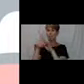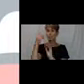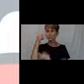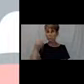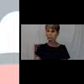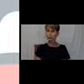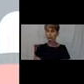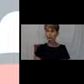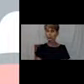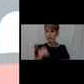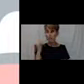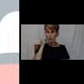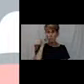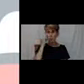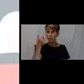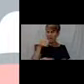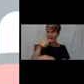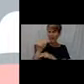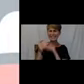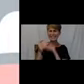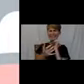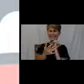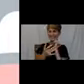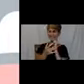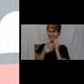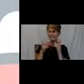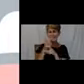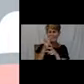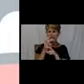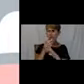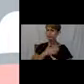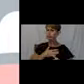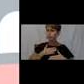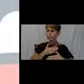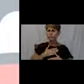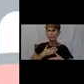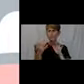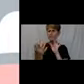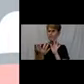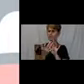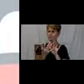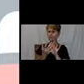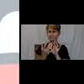If you're having any technical difficulties, please don't hesitate to contact us at our email address.